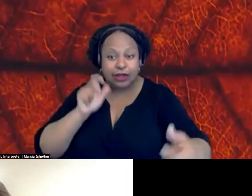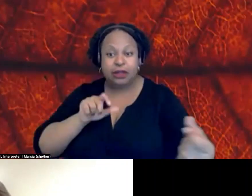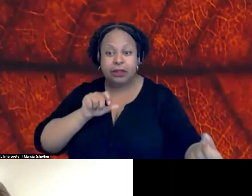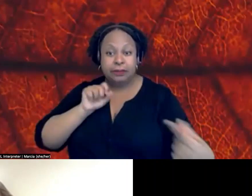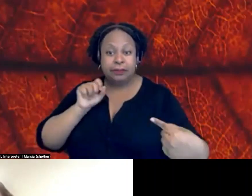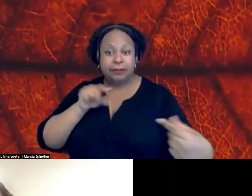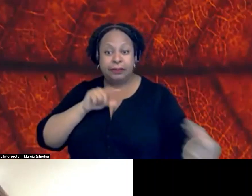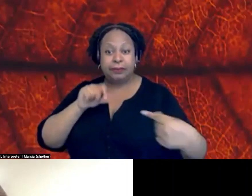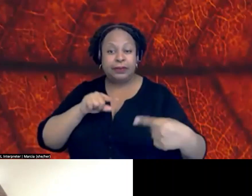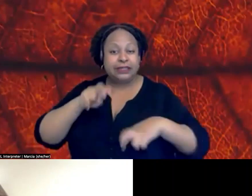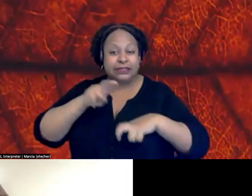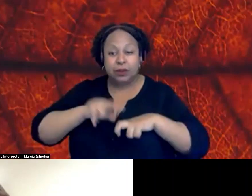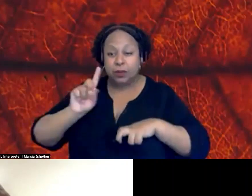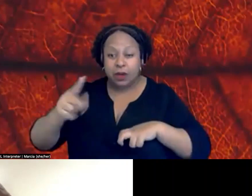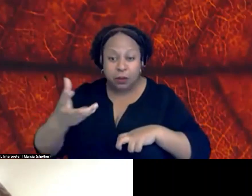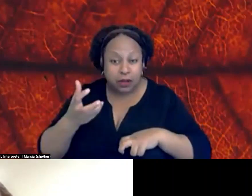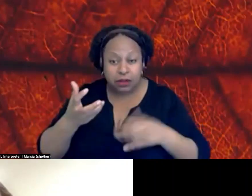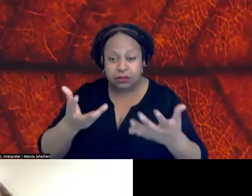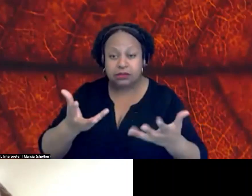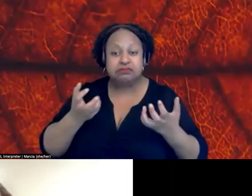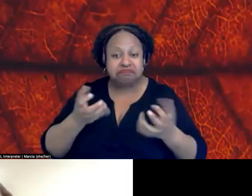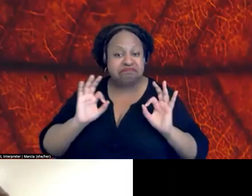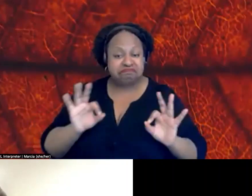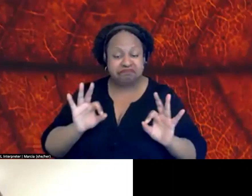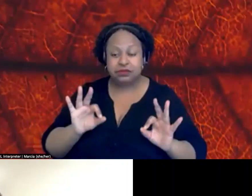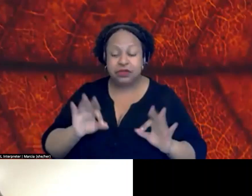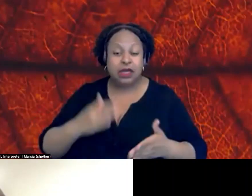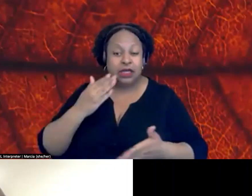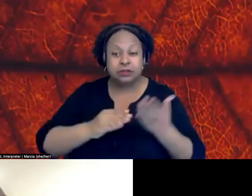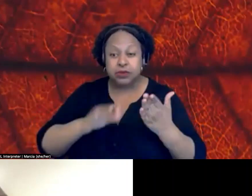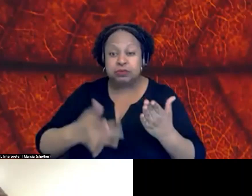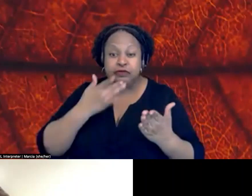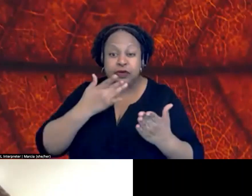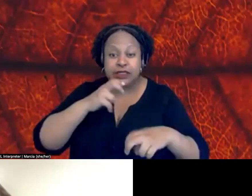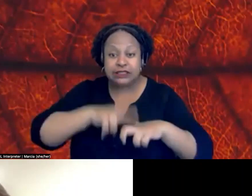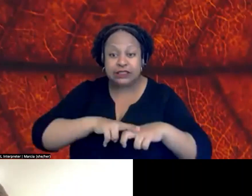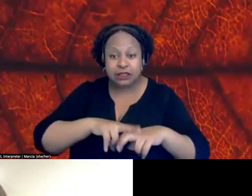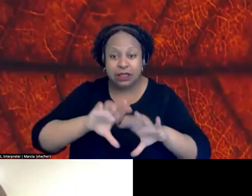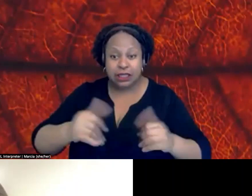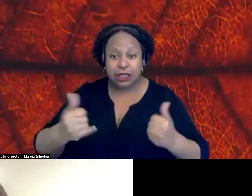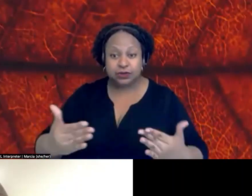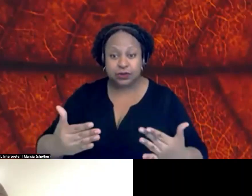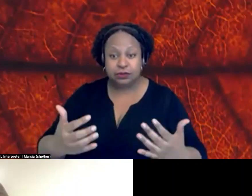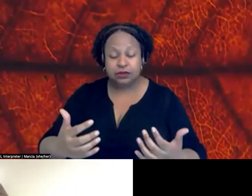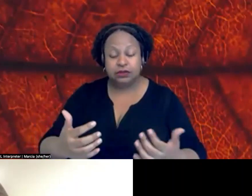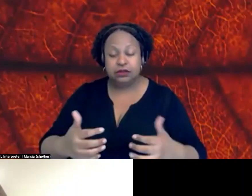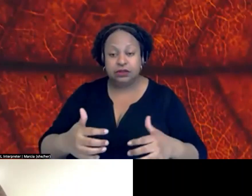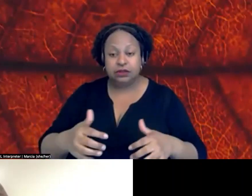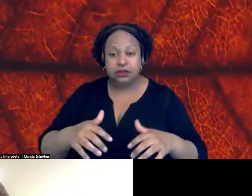So there are some students who might want to sit in the back. They don't have to worry about sitting up close,